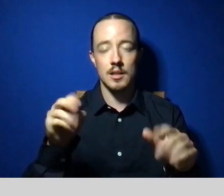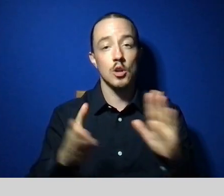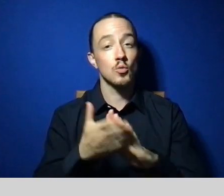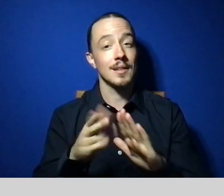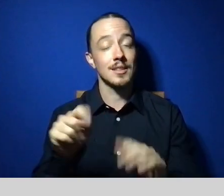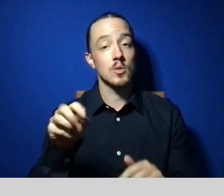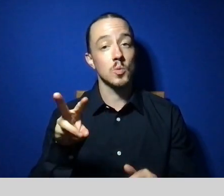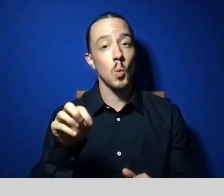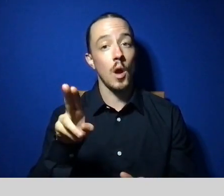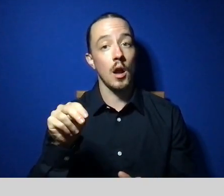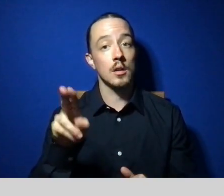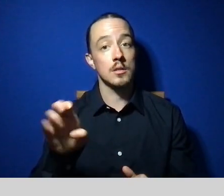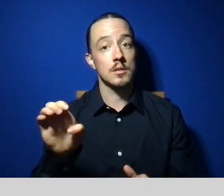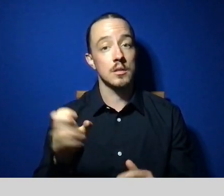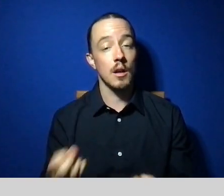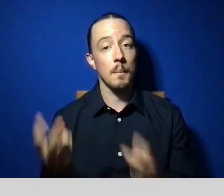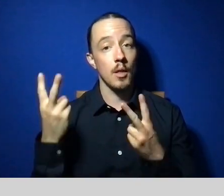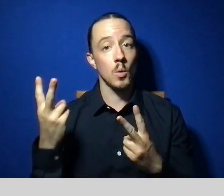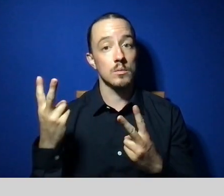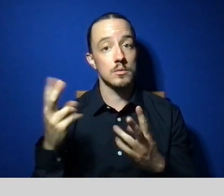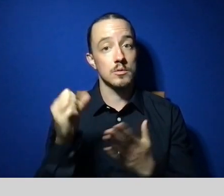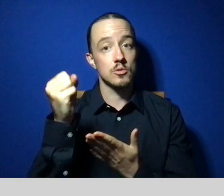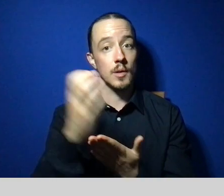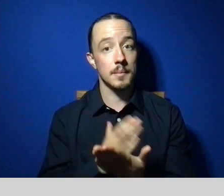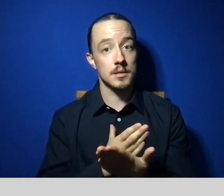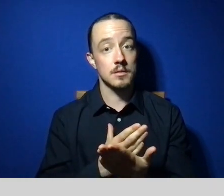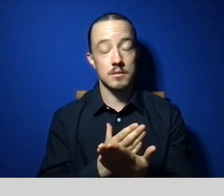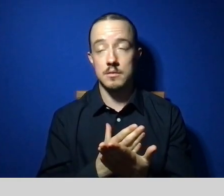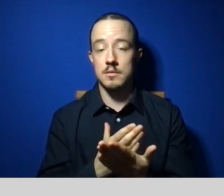So this right here is installing the required packages.